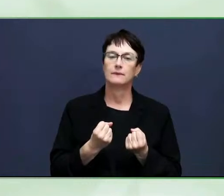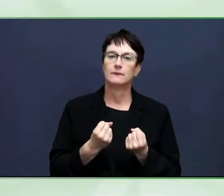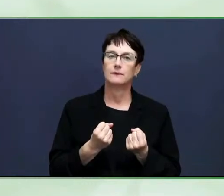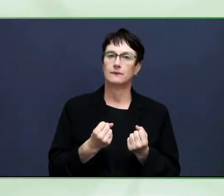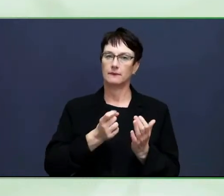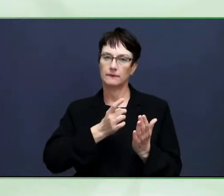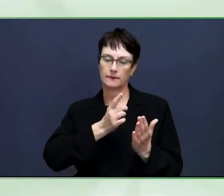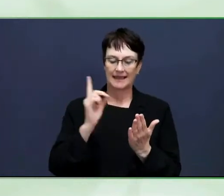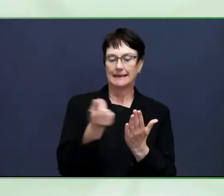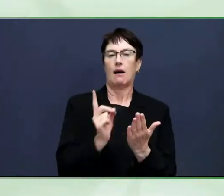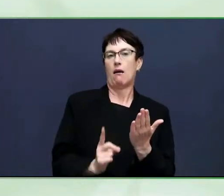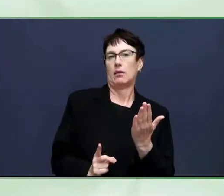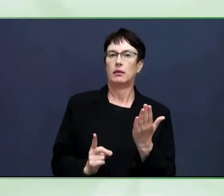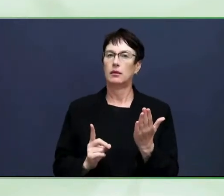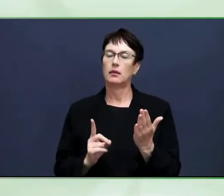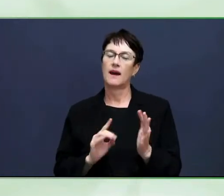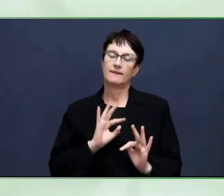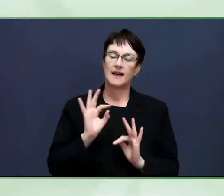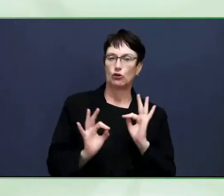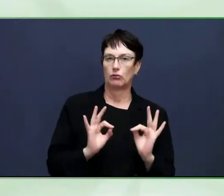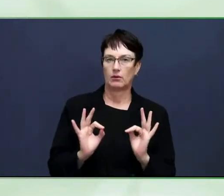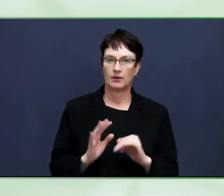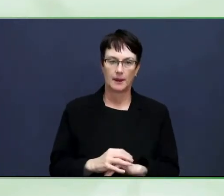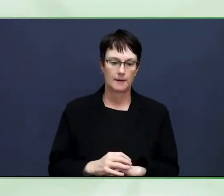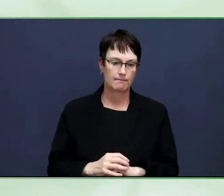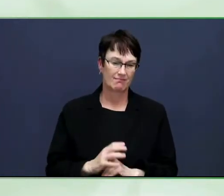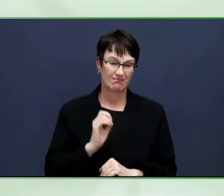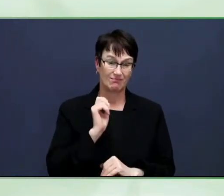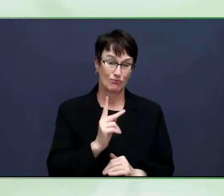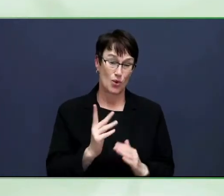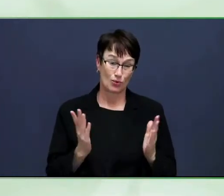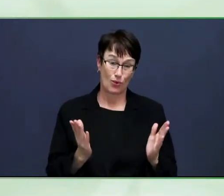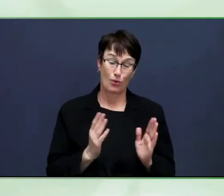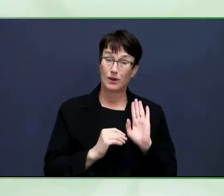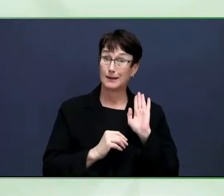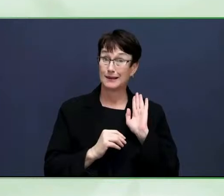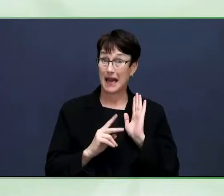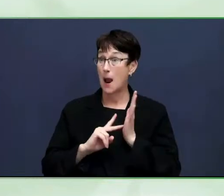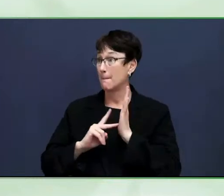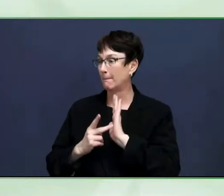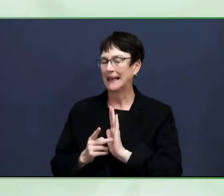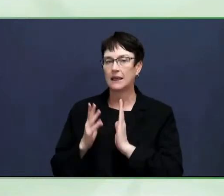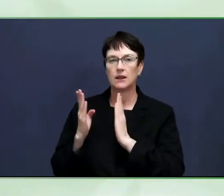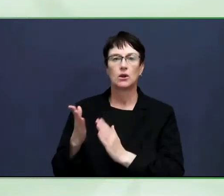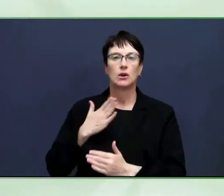You talk about getting people like Stella McCartney into your college. Samanta, I want to come to you.